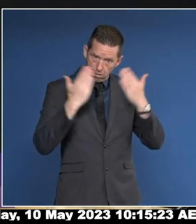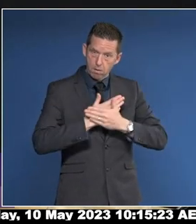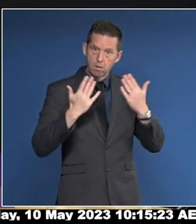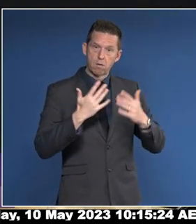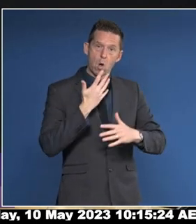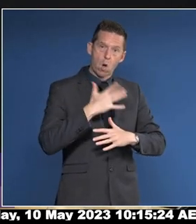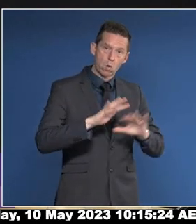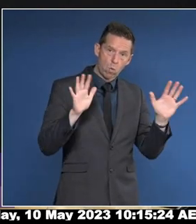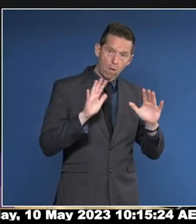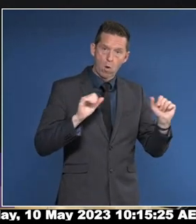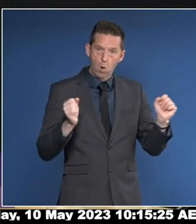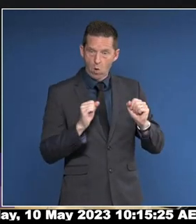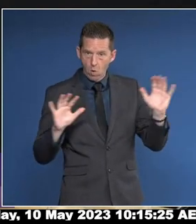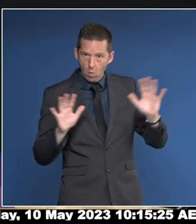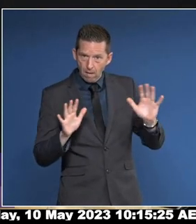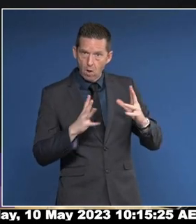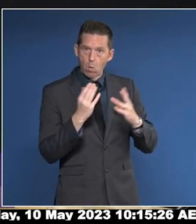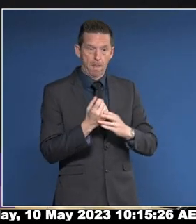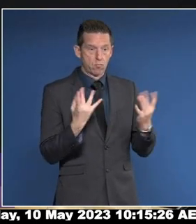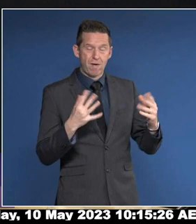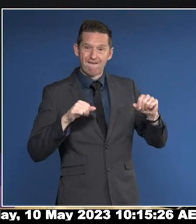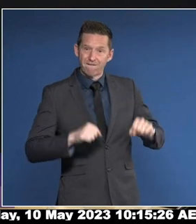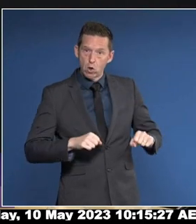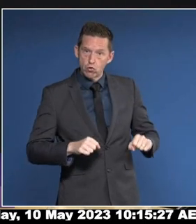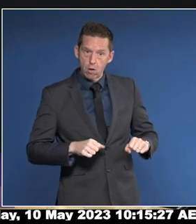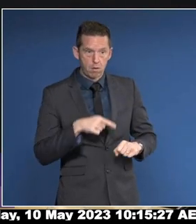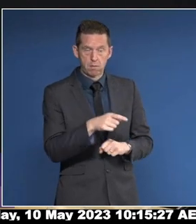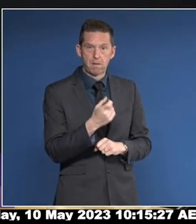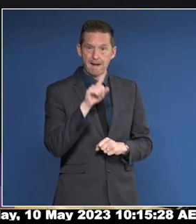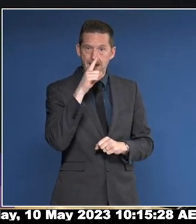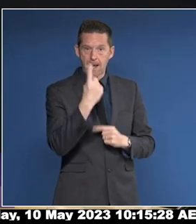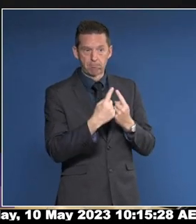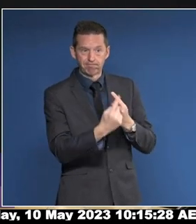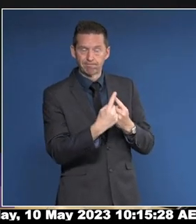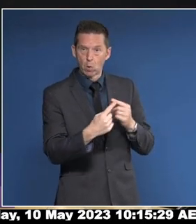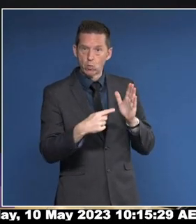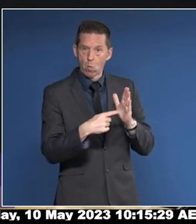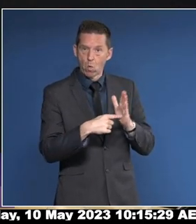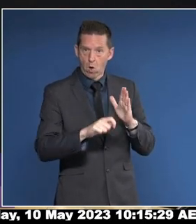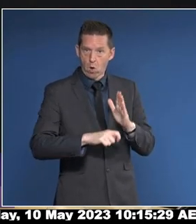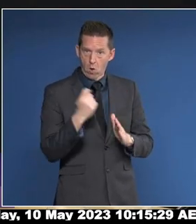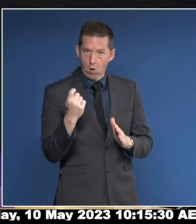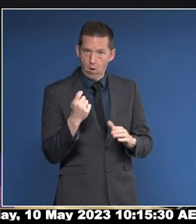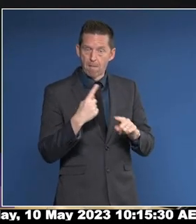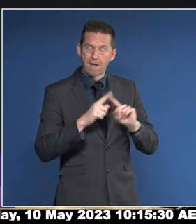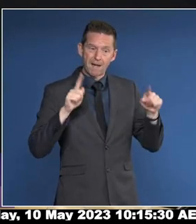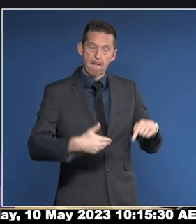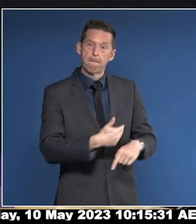unfurnished room where they had no access to the toilet and they were literally found in the morning slipping around in their own faeces?